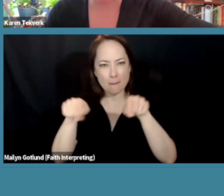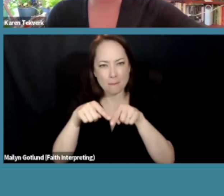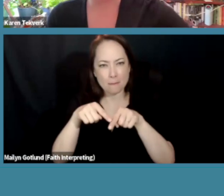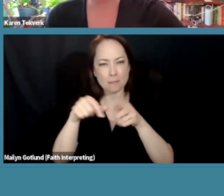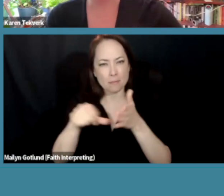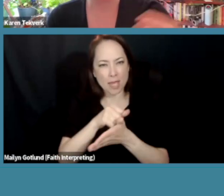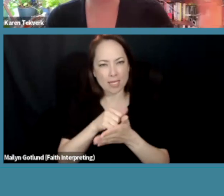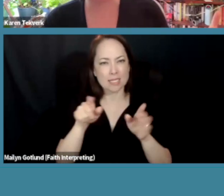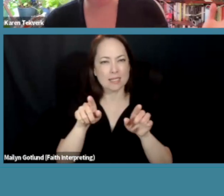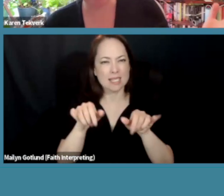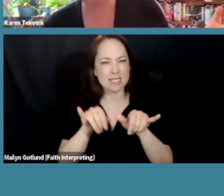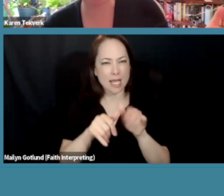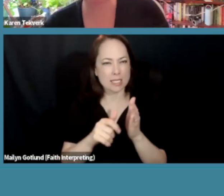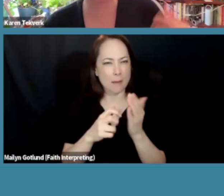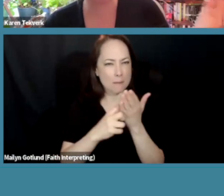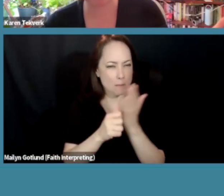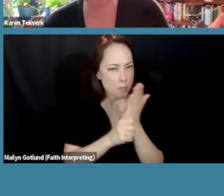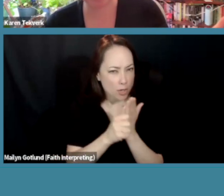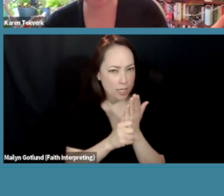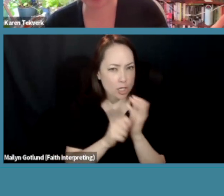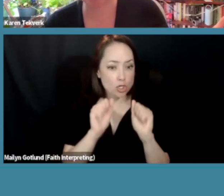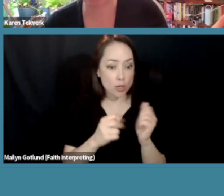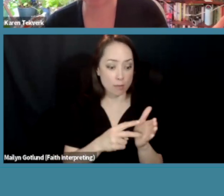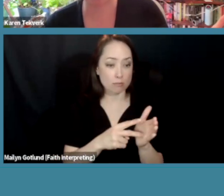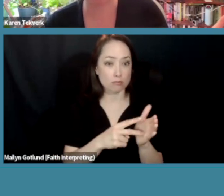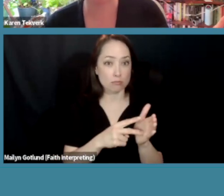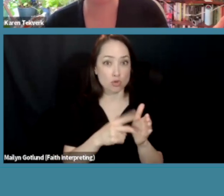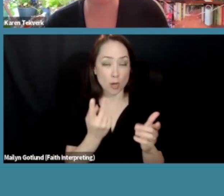So you can make it twice as big by just printing it on eight and a half by eleven pages,